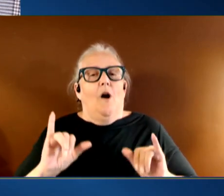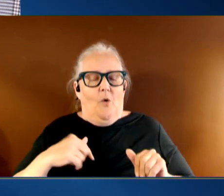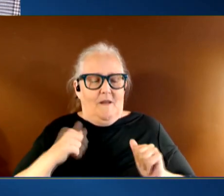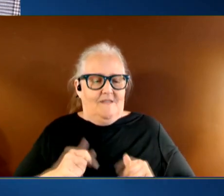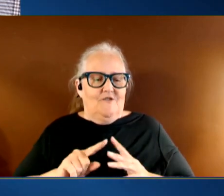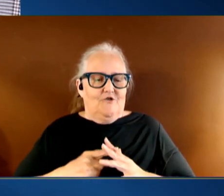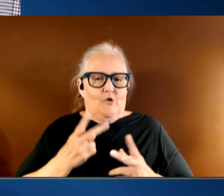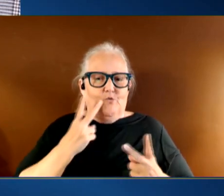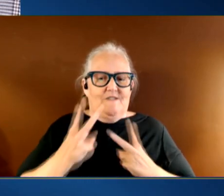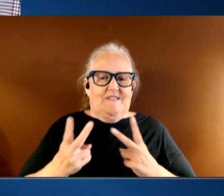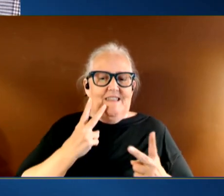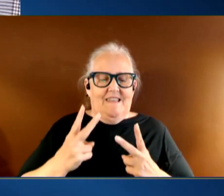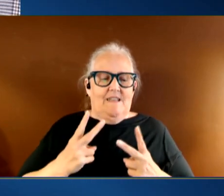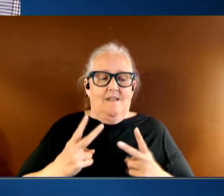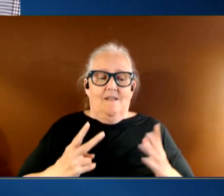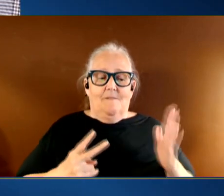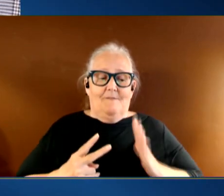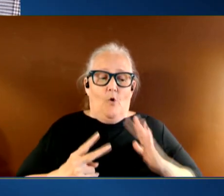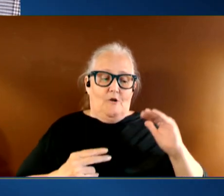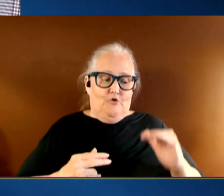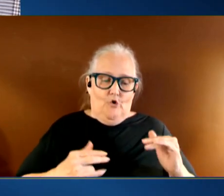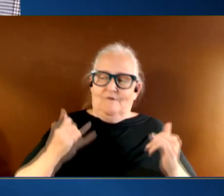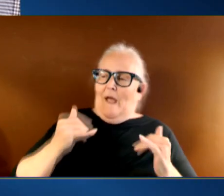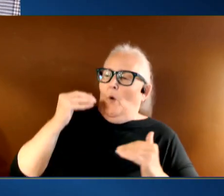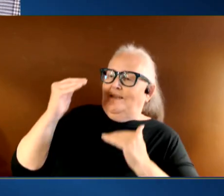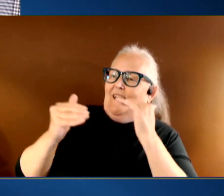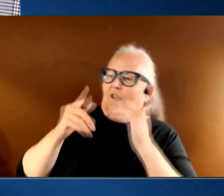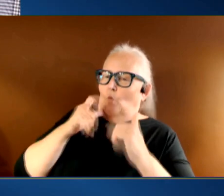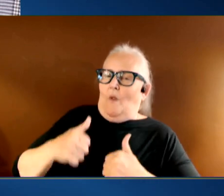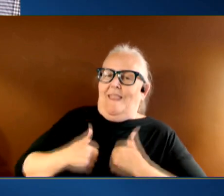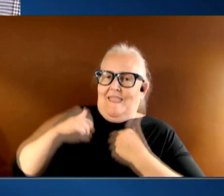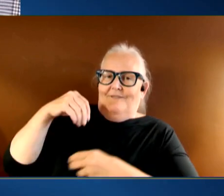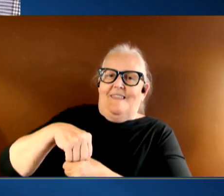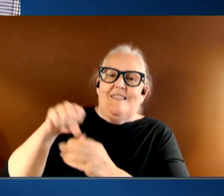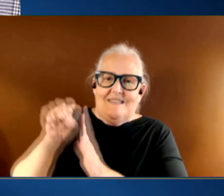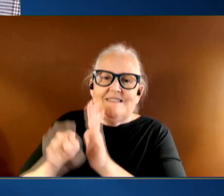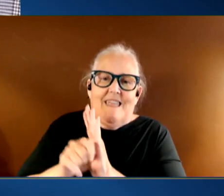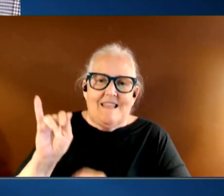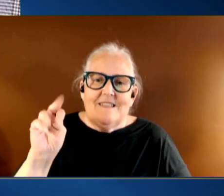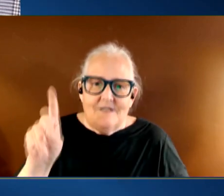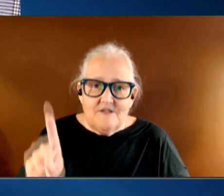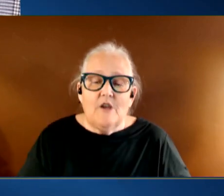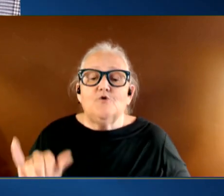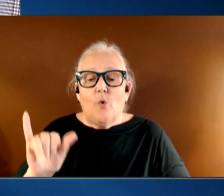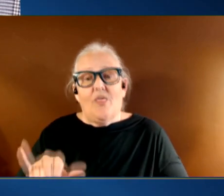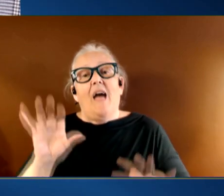living with SCD in the state. Our dashboard work and surveillance efforts have established a robust